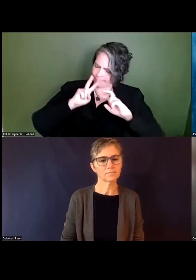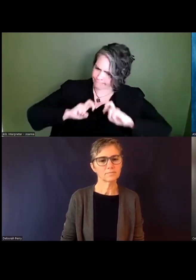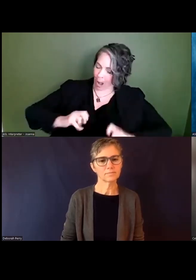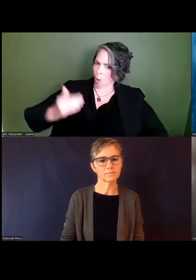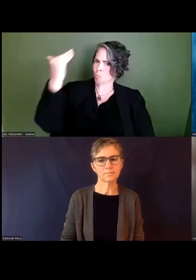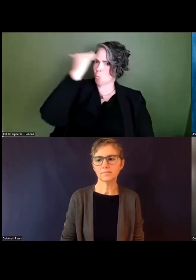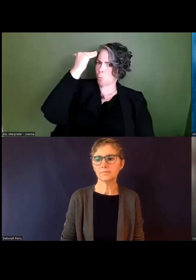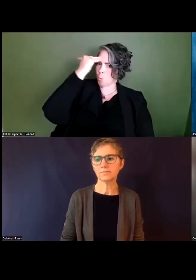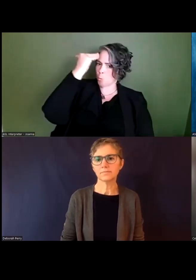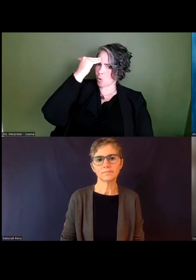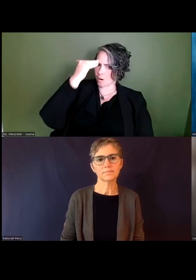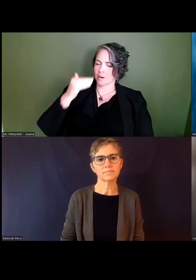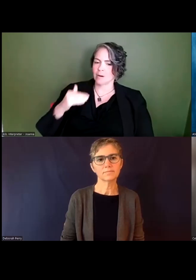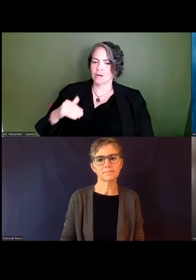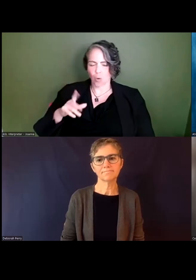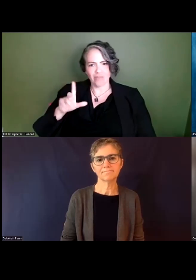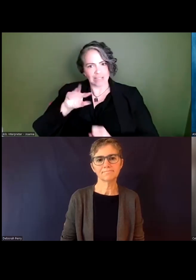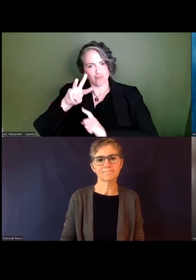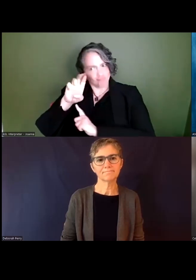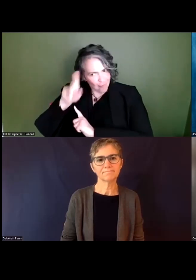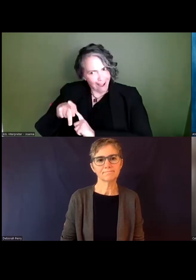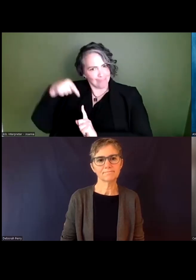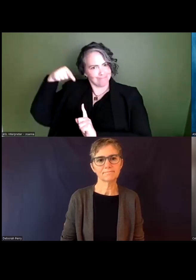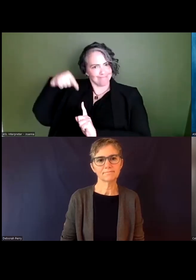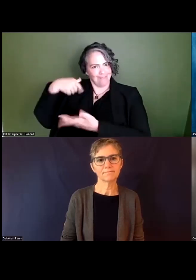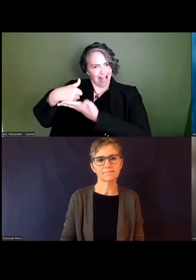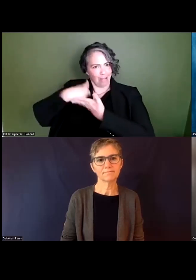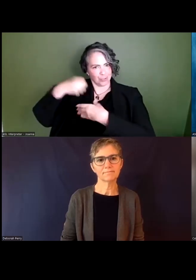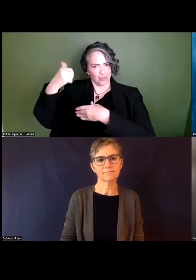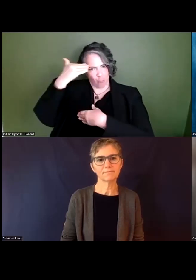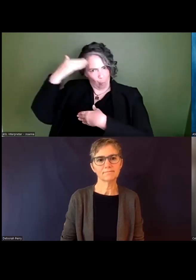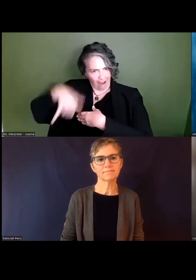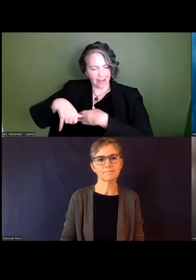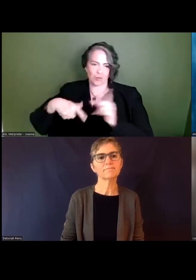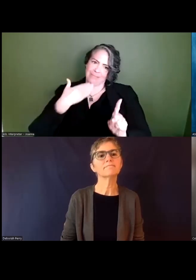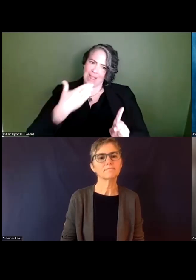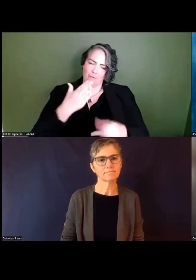thank you Celeste for sharing that. You know I'd like to explore a little